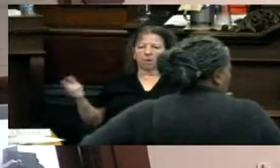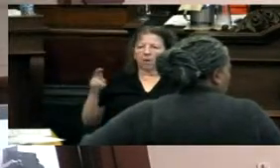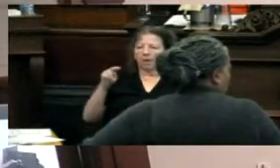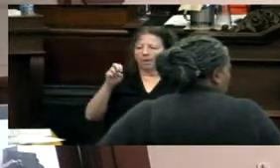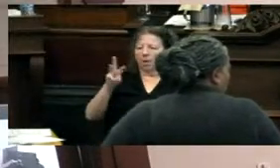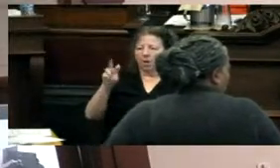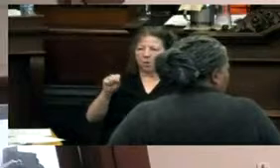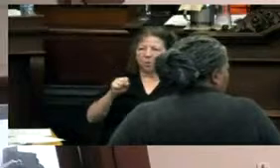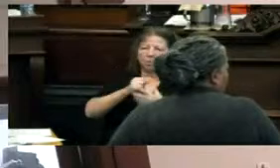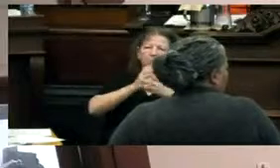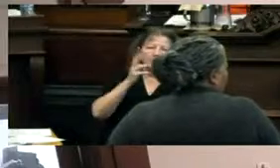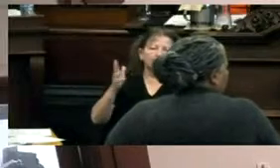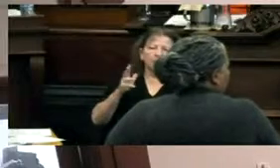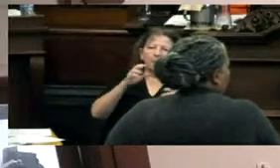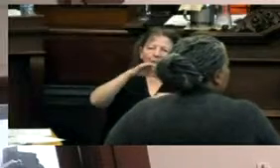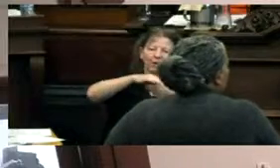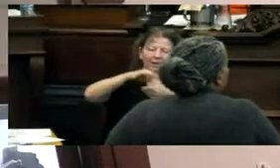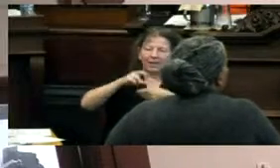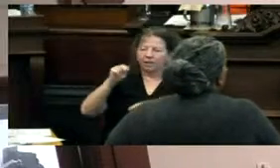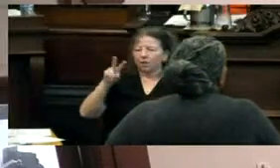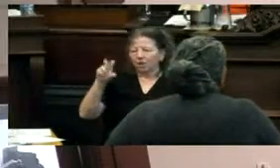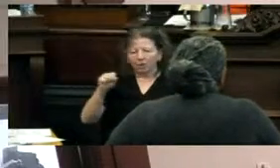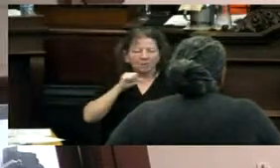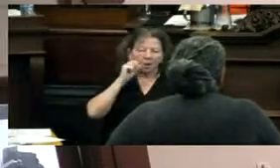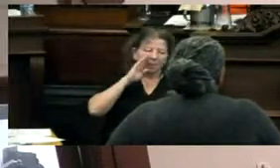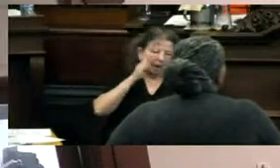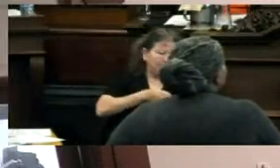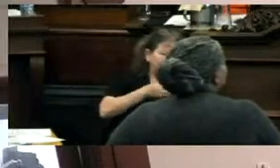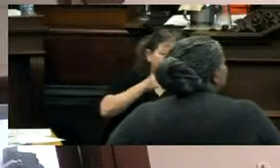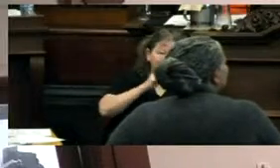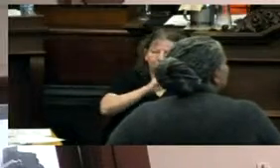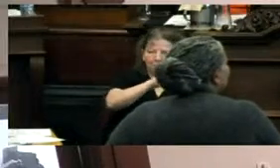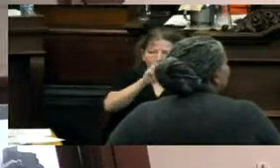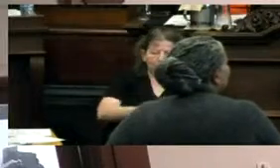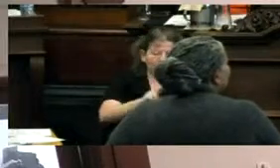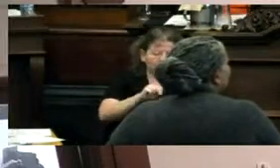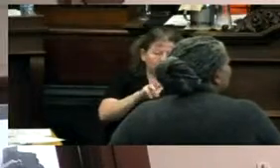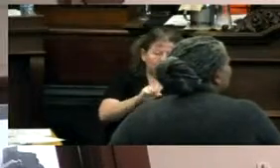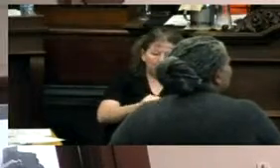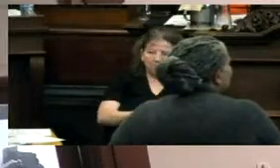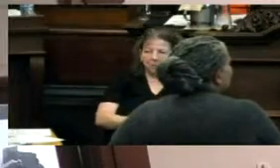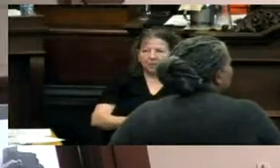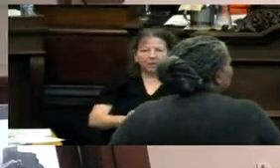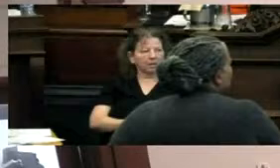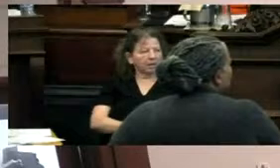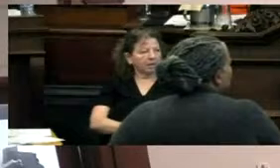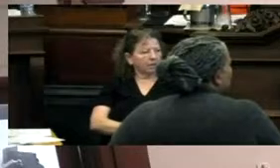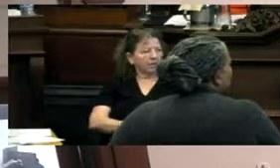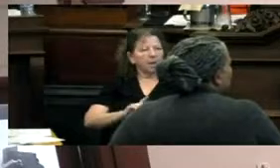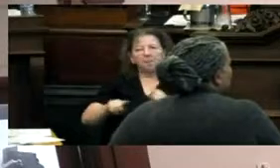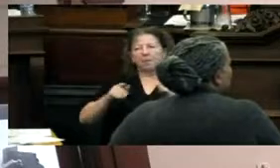that one. Just drawing our attention to it because I, you know, I didn't I didn't the news was so inundated with election